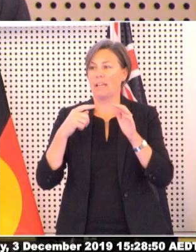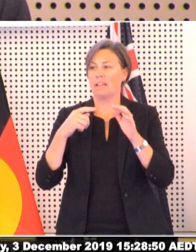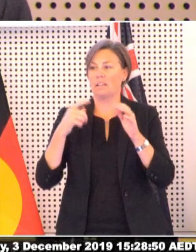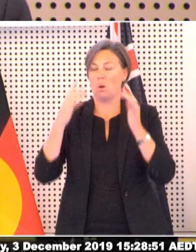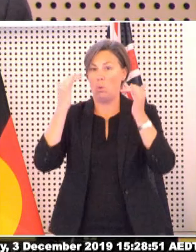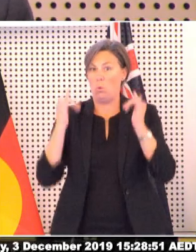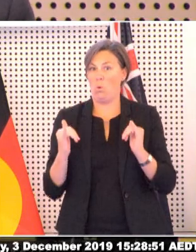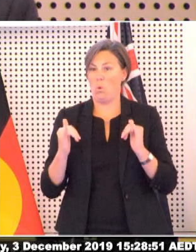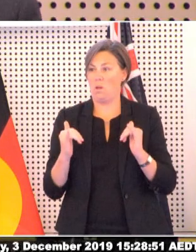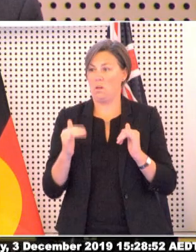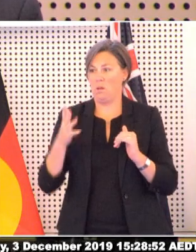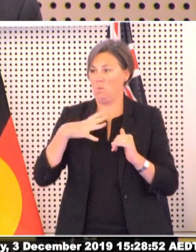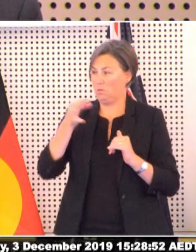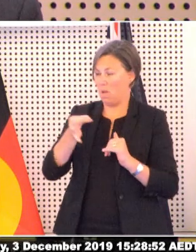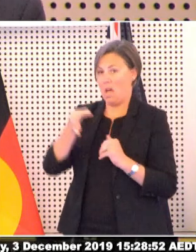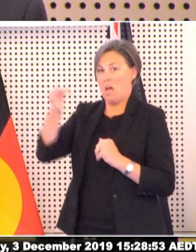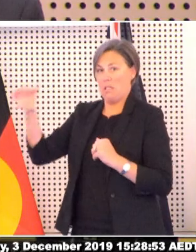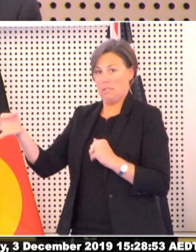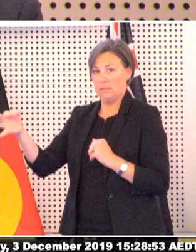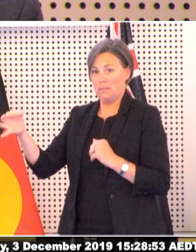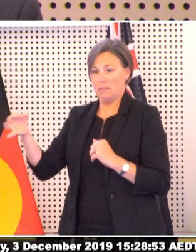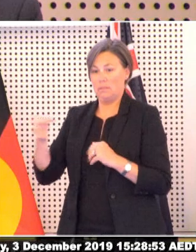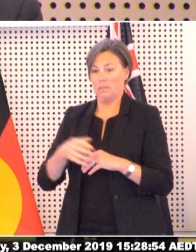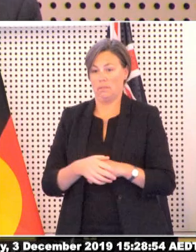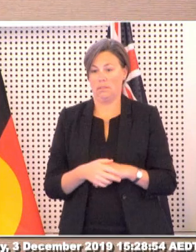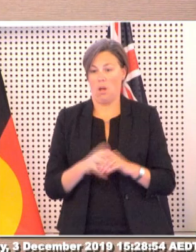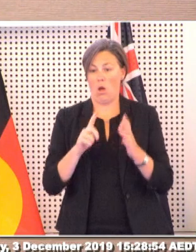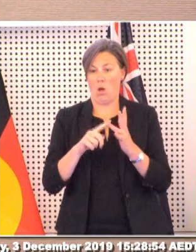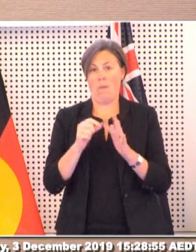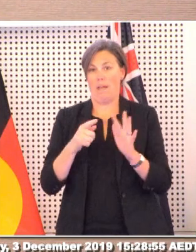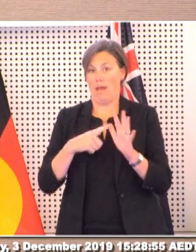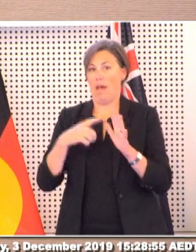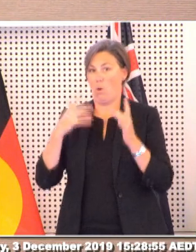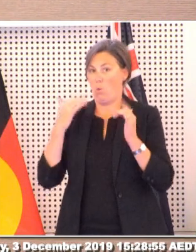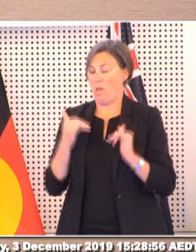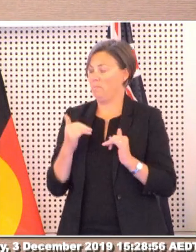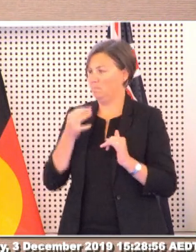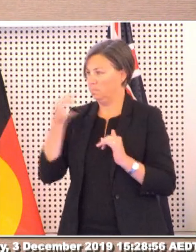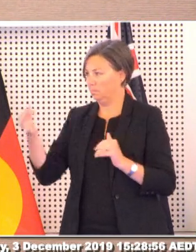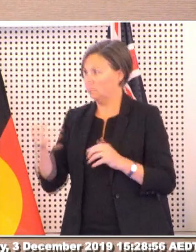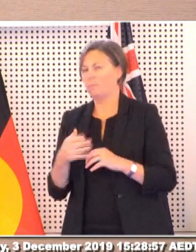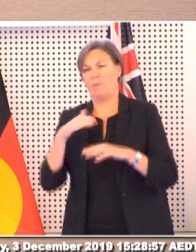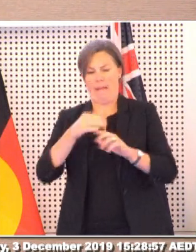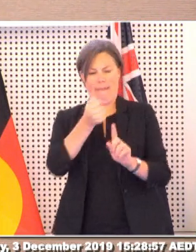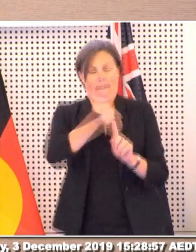Dr Pearce, just going back to that issue of advocacy, you haven’t talked about supported decision-making.